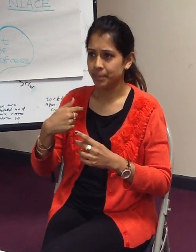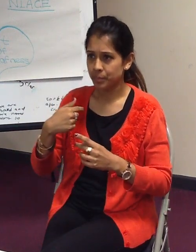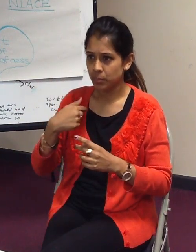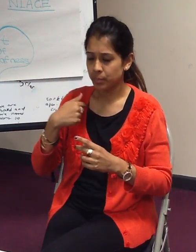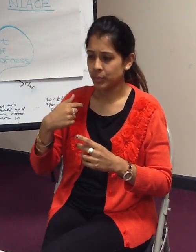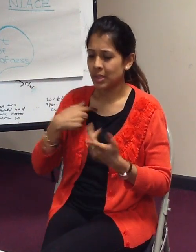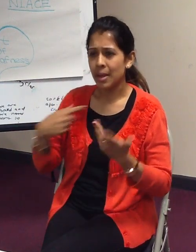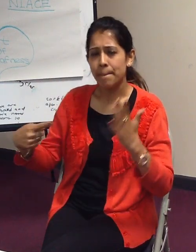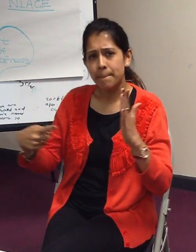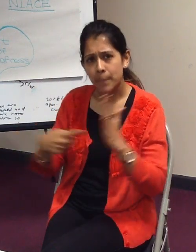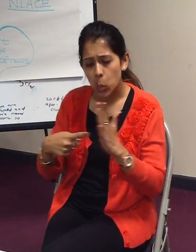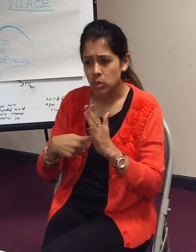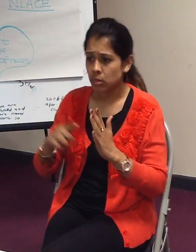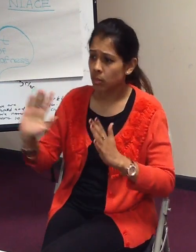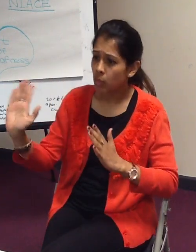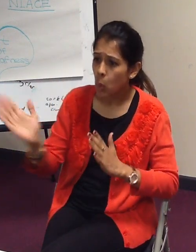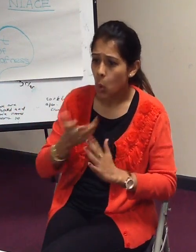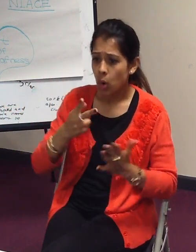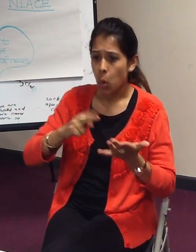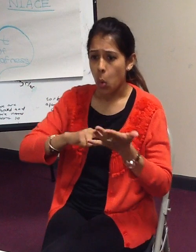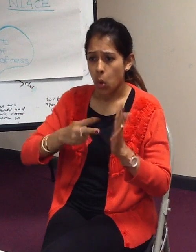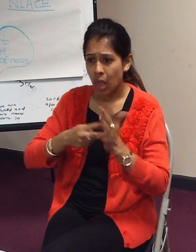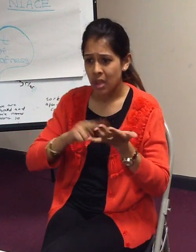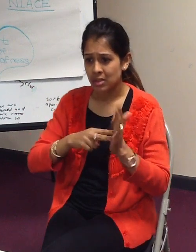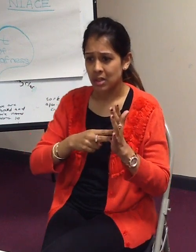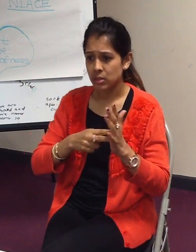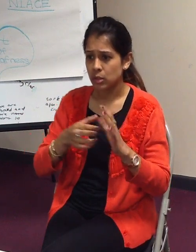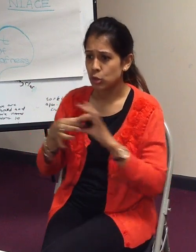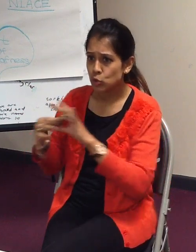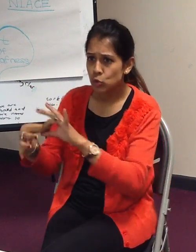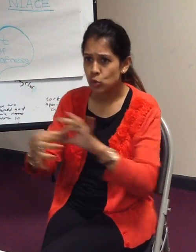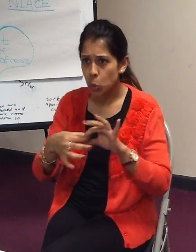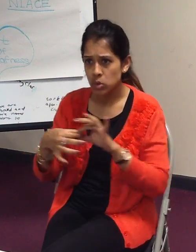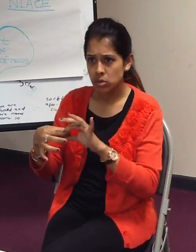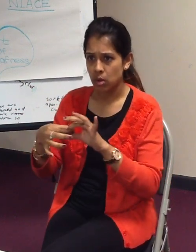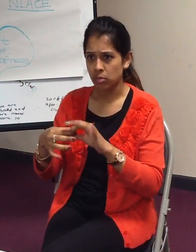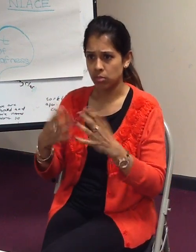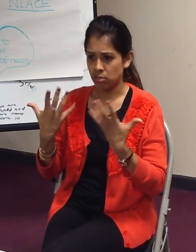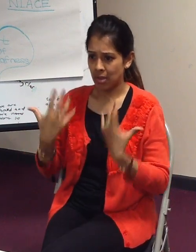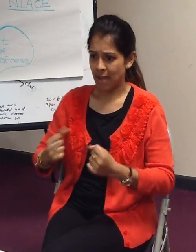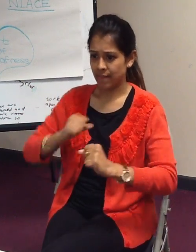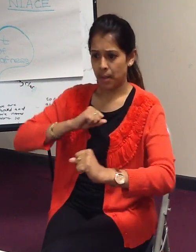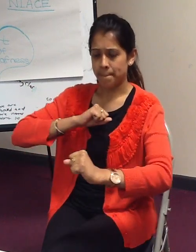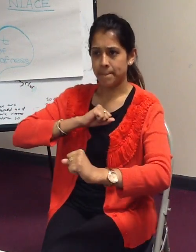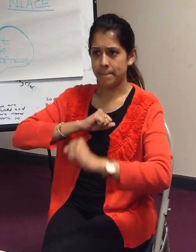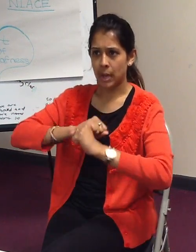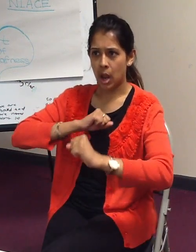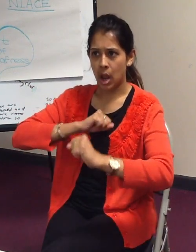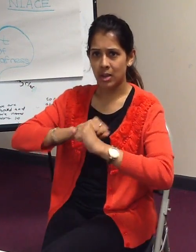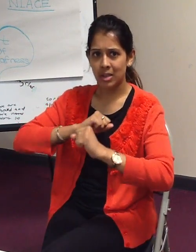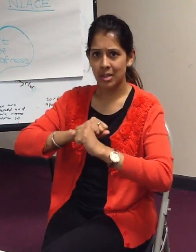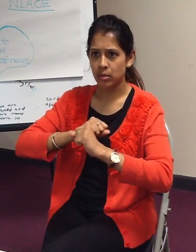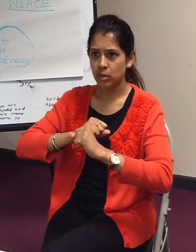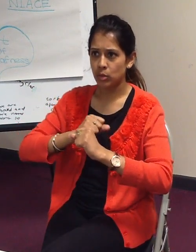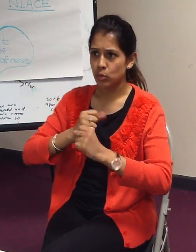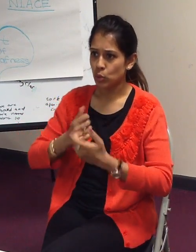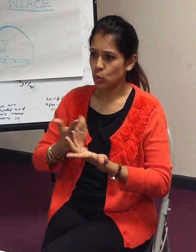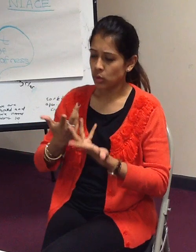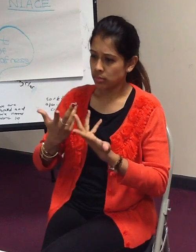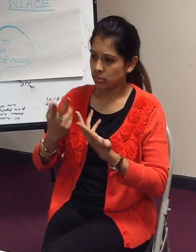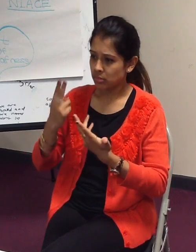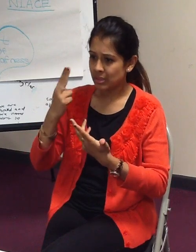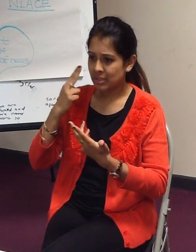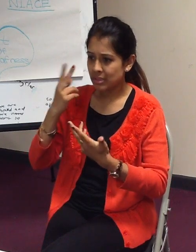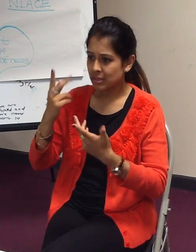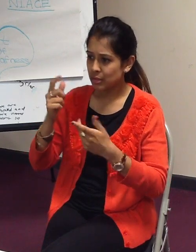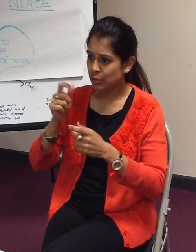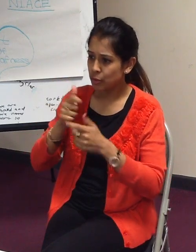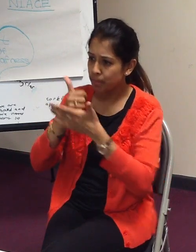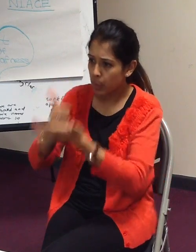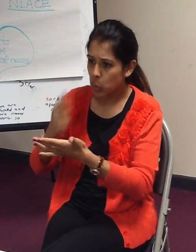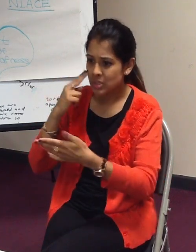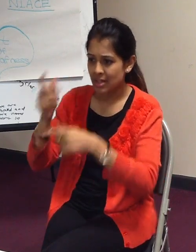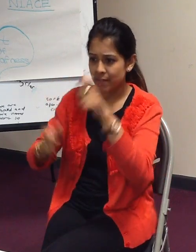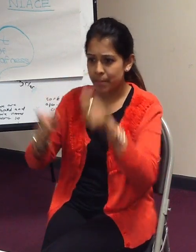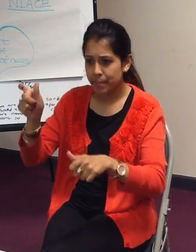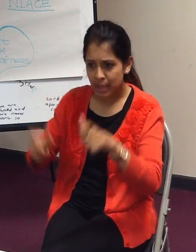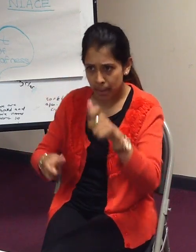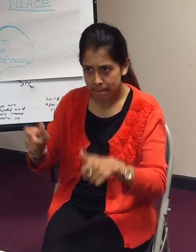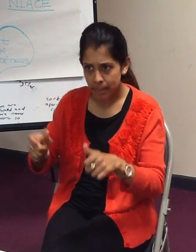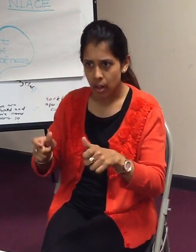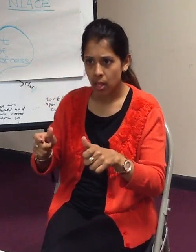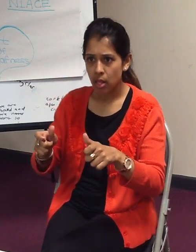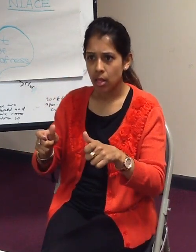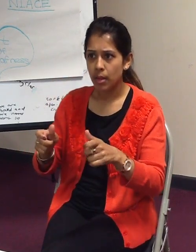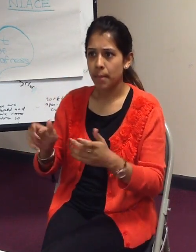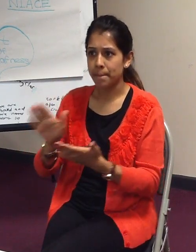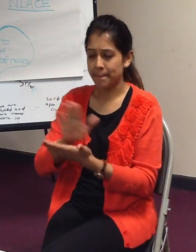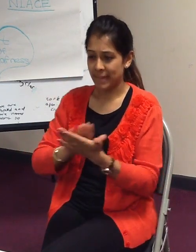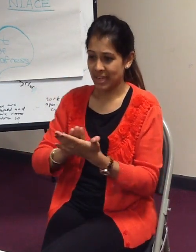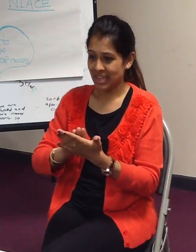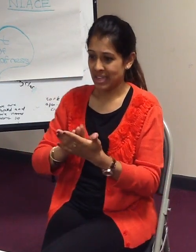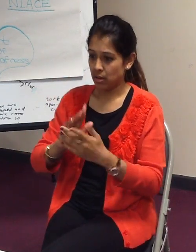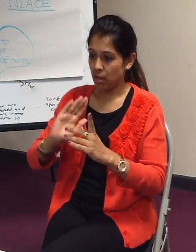It is important that all organisations market their information and give support to deaf people.